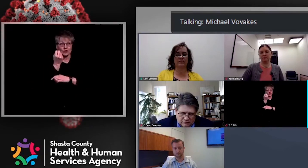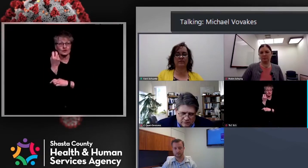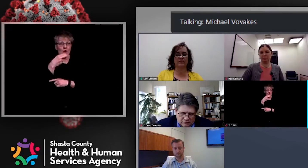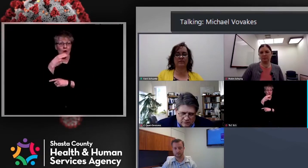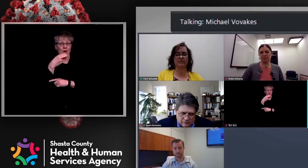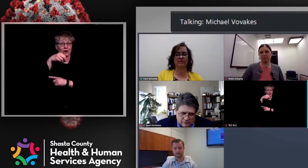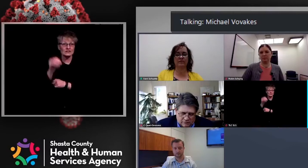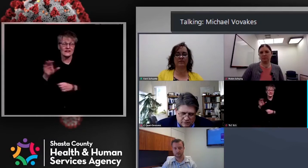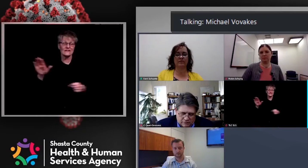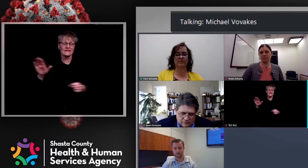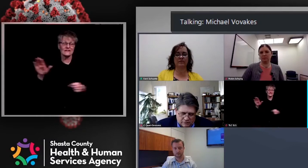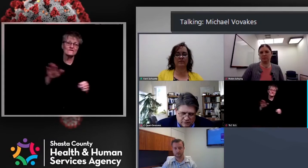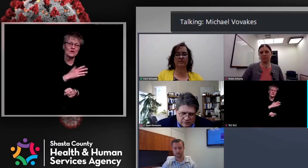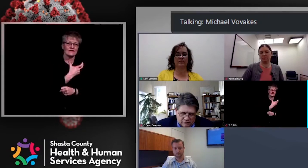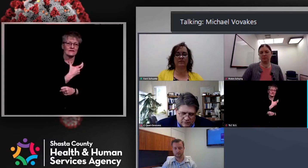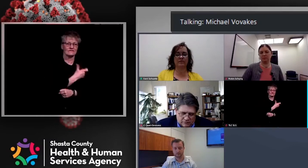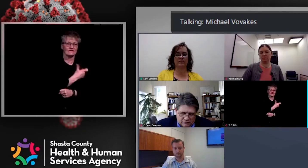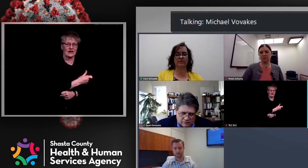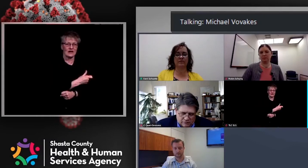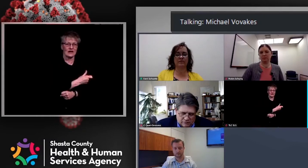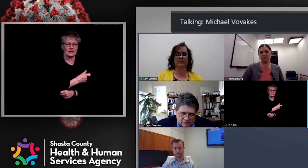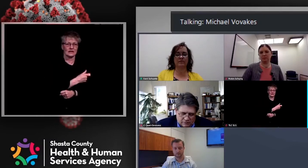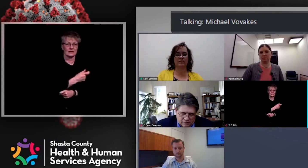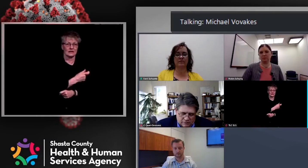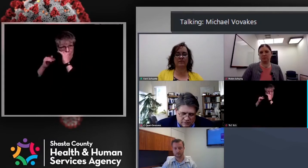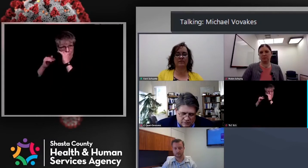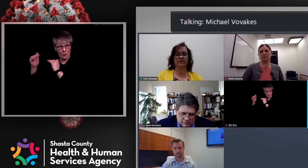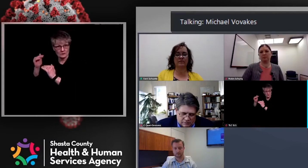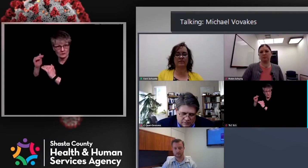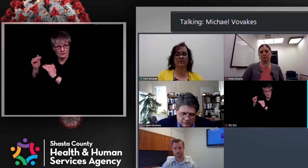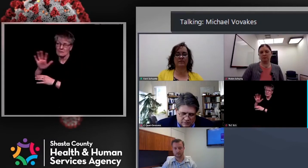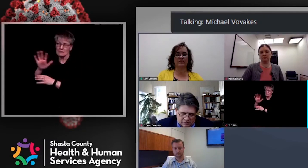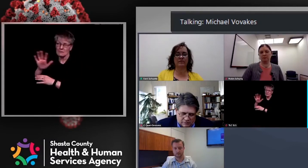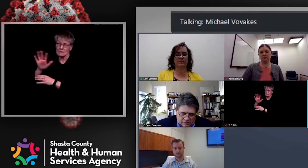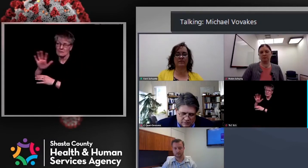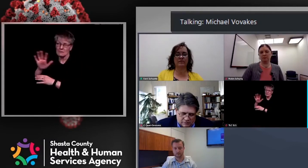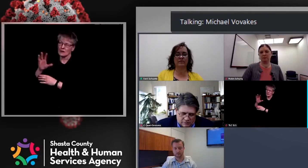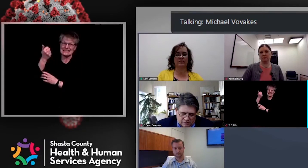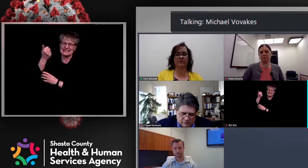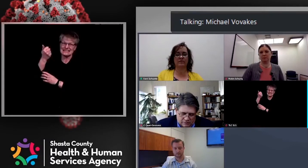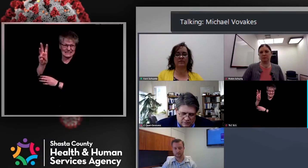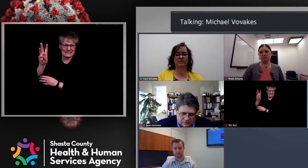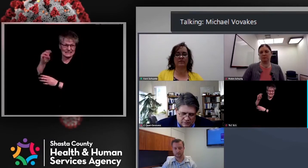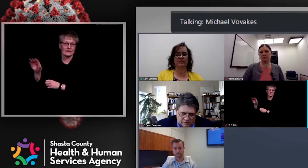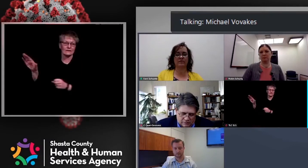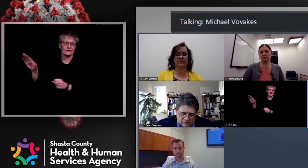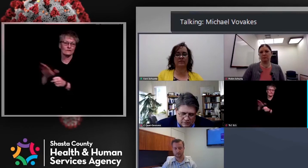For adults, it's about 16% are fully vaccinated, but overall it's about 12% if you include